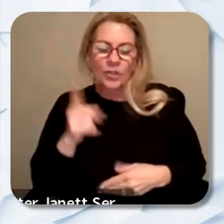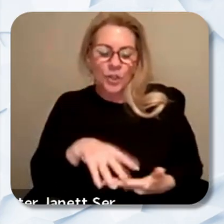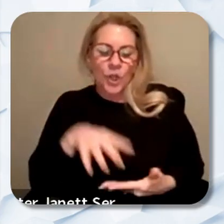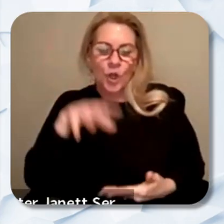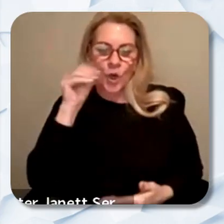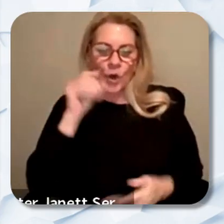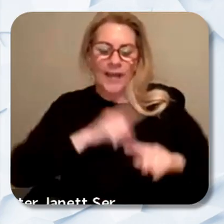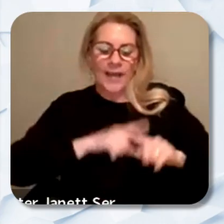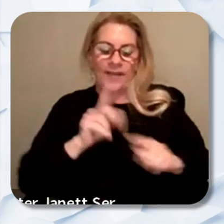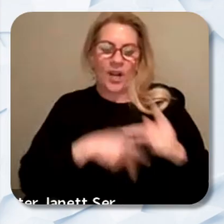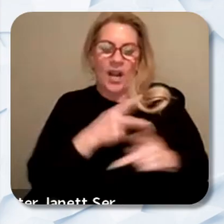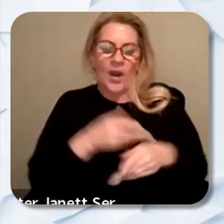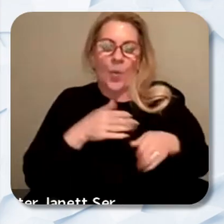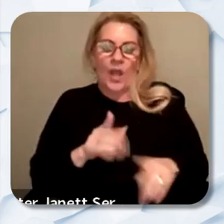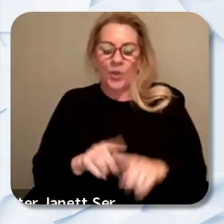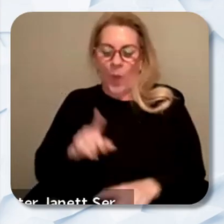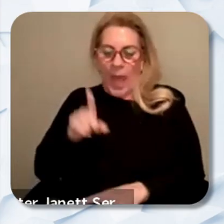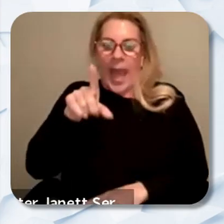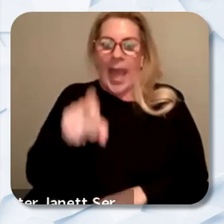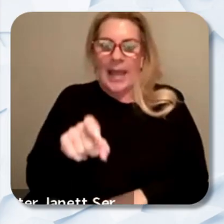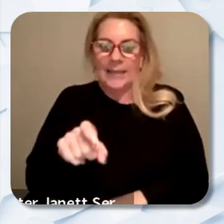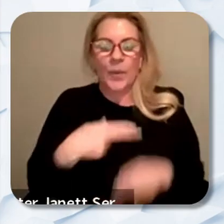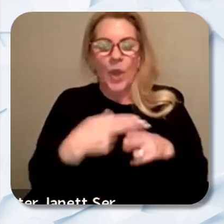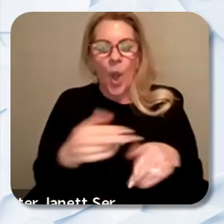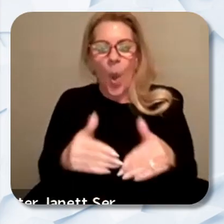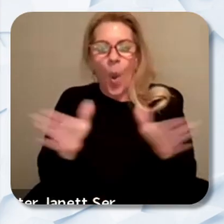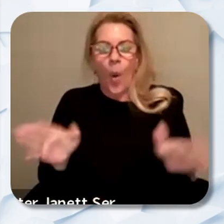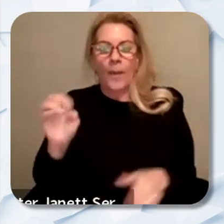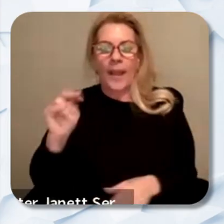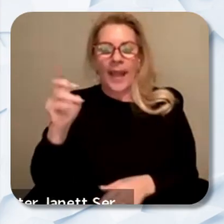of open-ended questions “Tell me more about.” Right? That's an easy one for parents. “Tell me